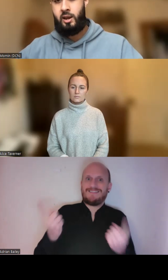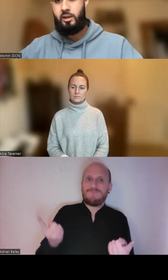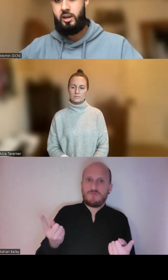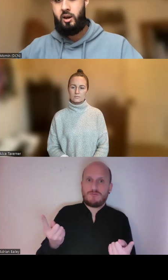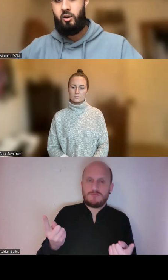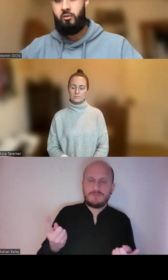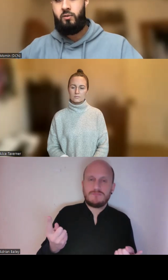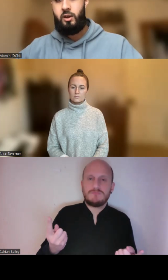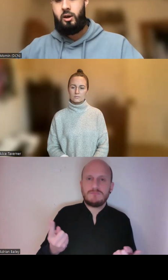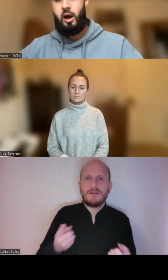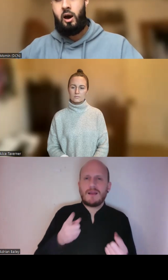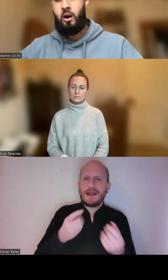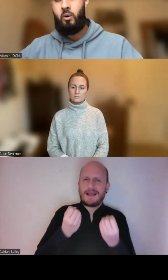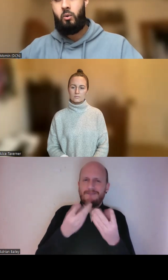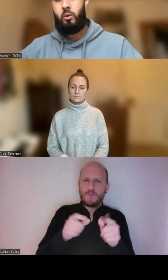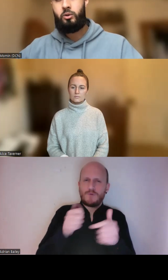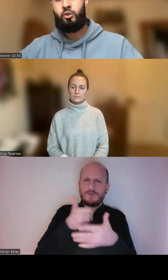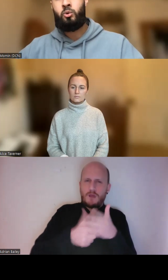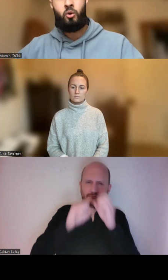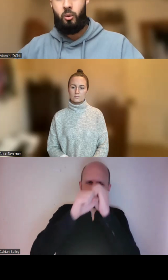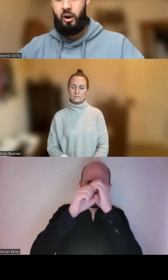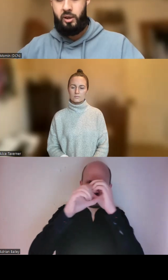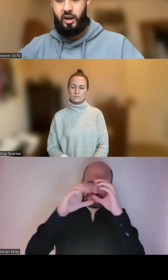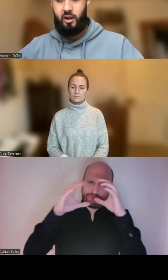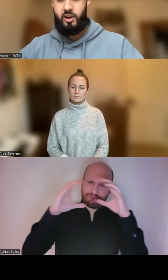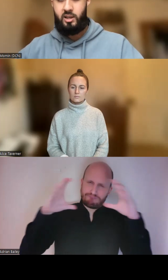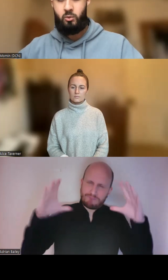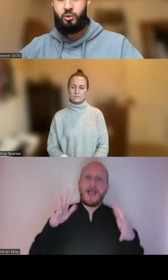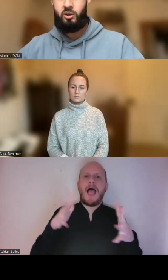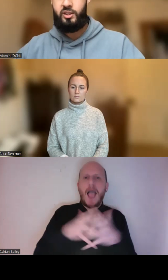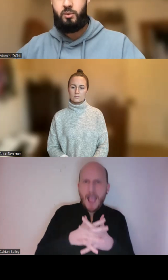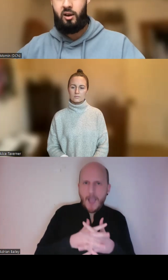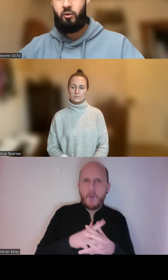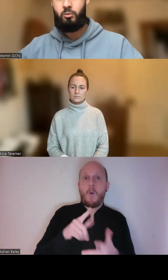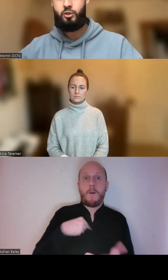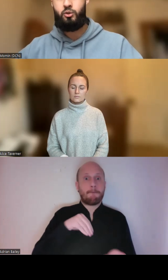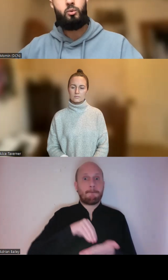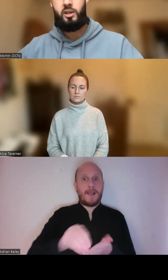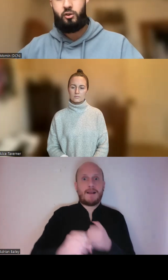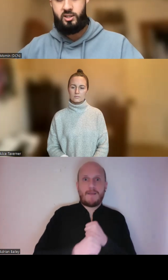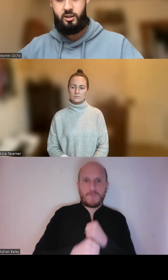an idea of how you would go about paid advertising. Which one of these platforms you'd be interested